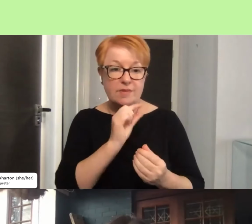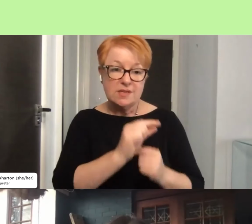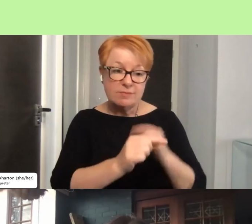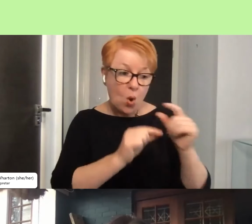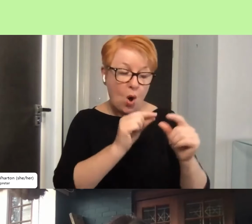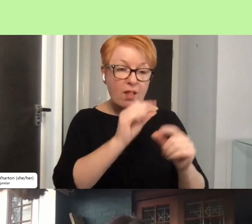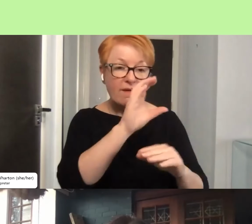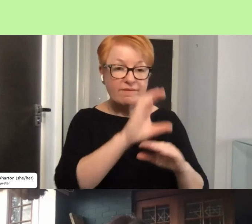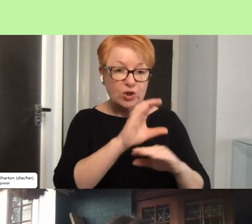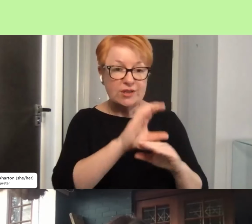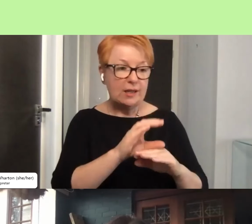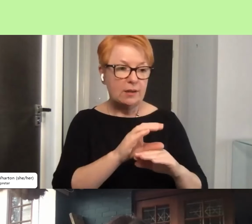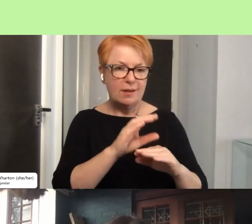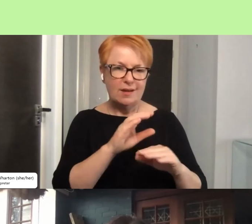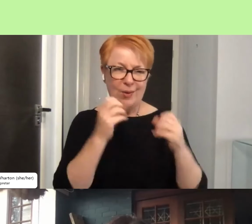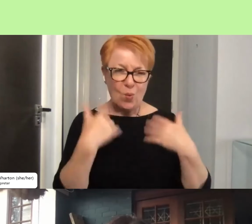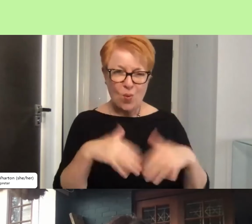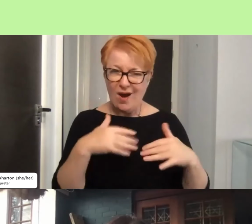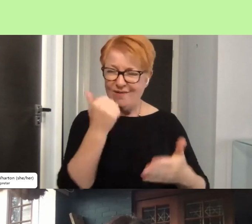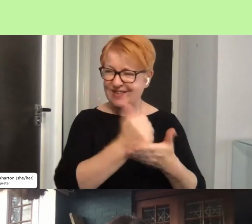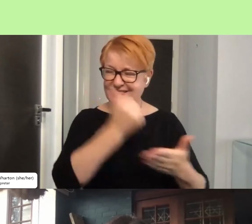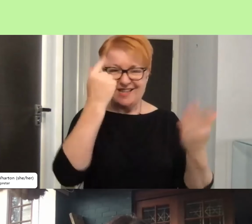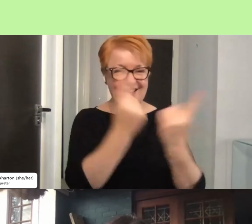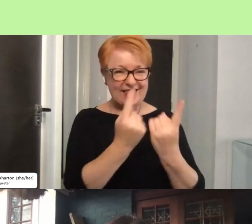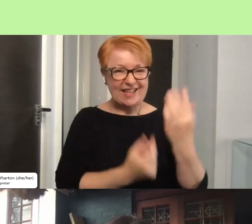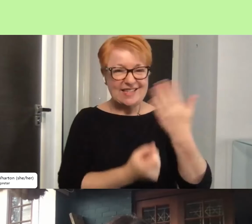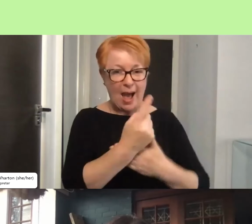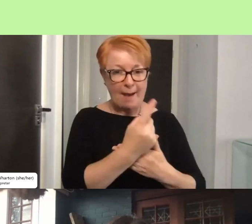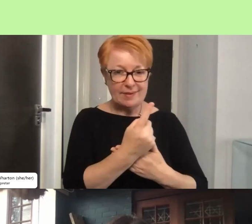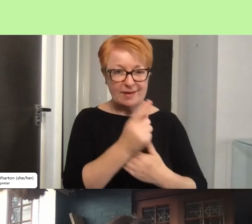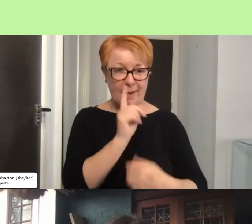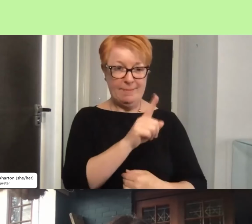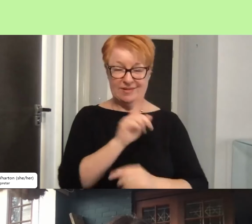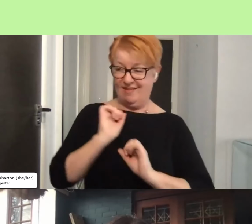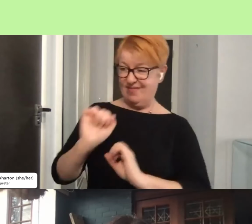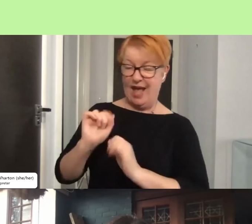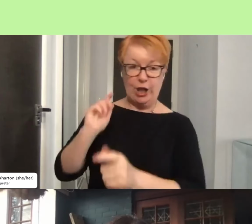I can imagine what other things can happen when actually people change to conception,